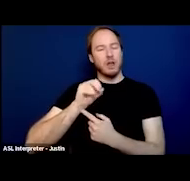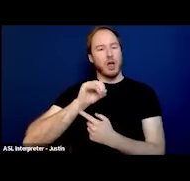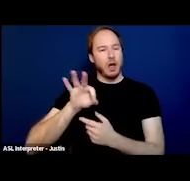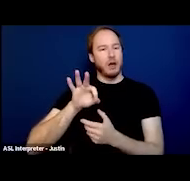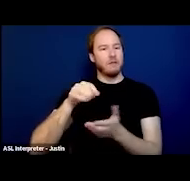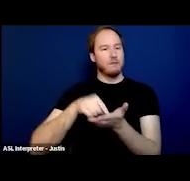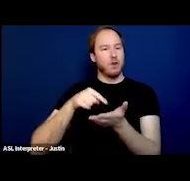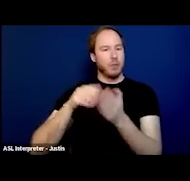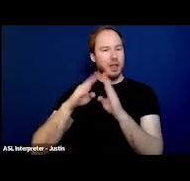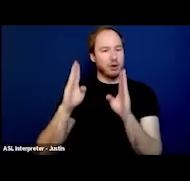We can go to the next slide.